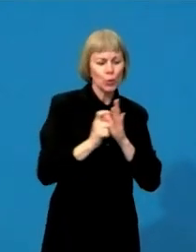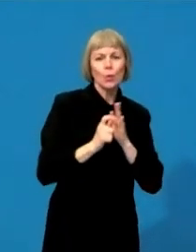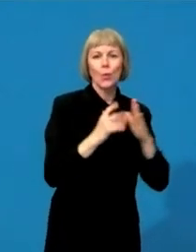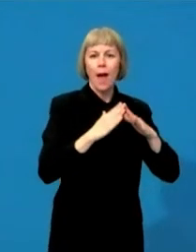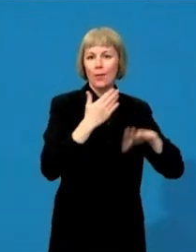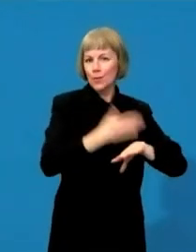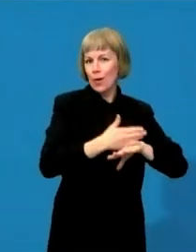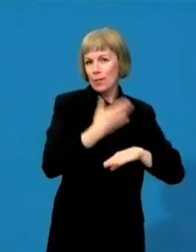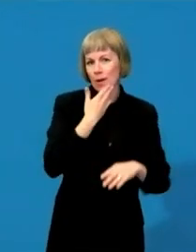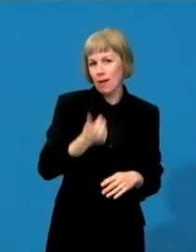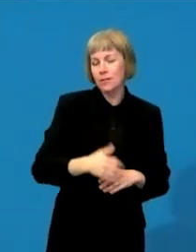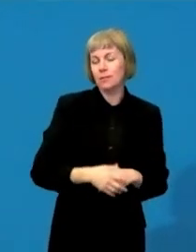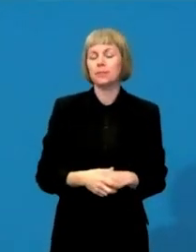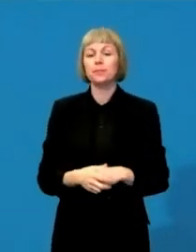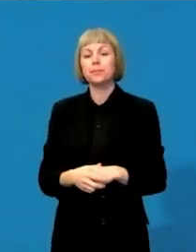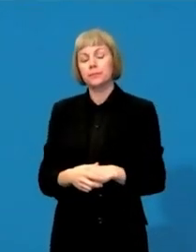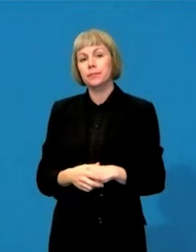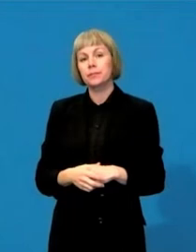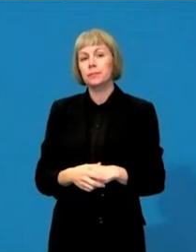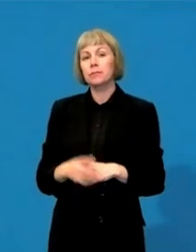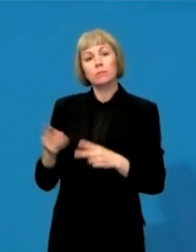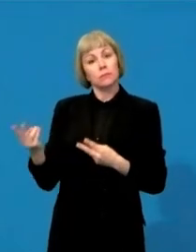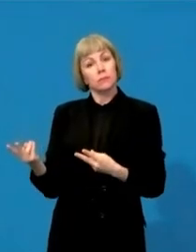And what about local respite for the boys?